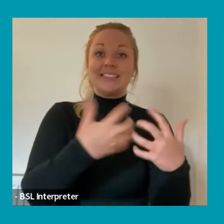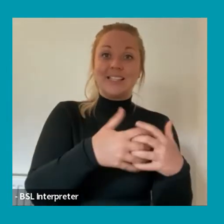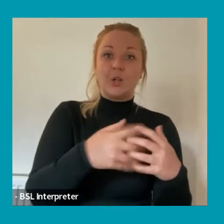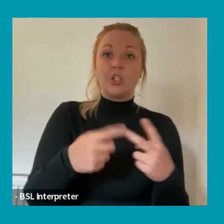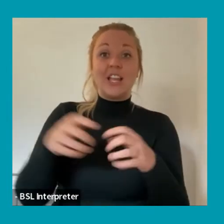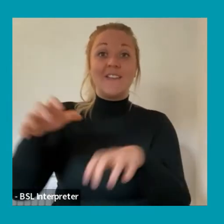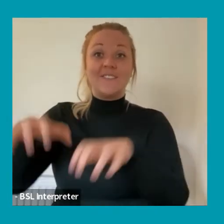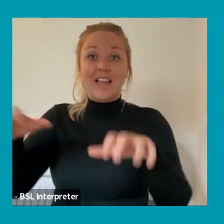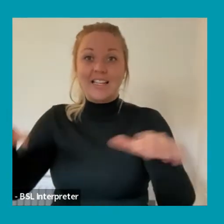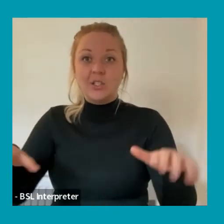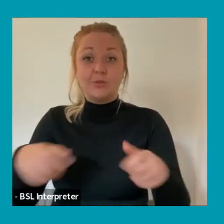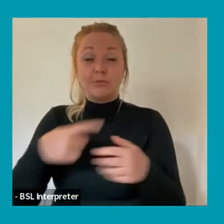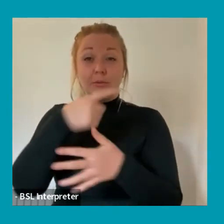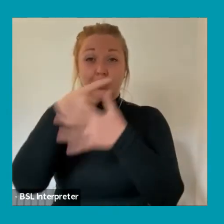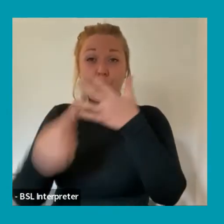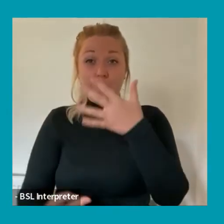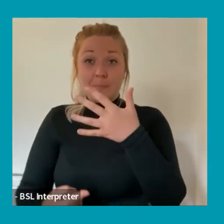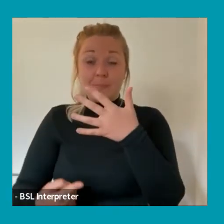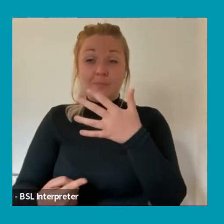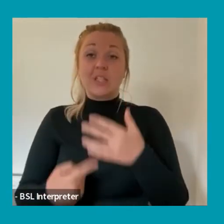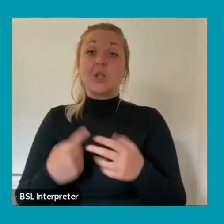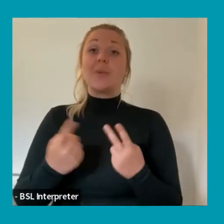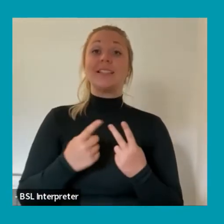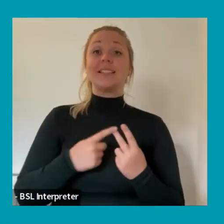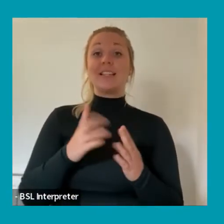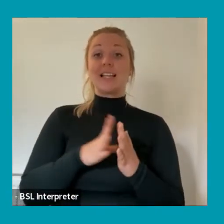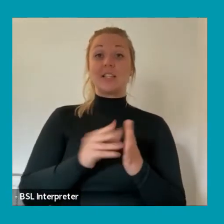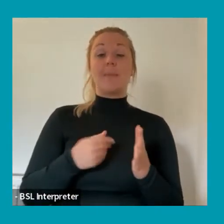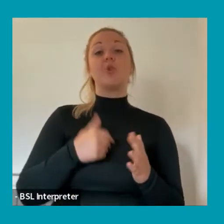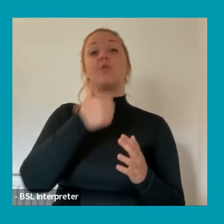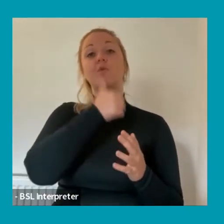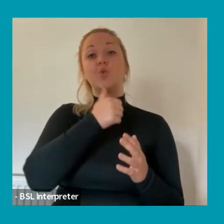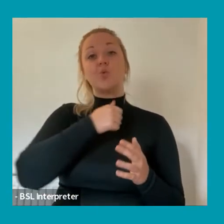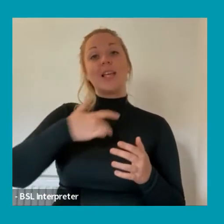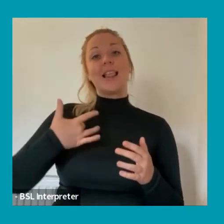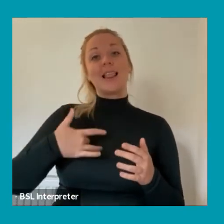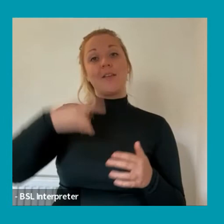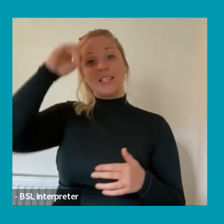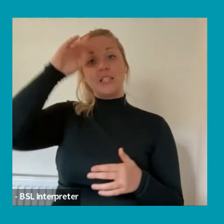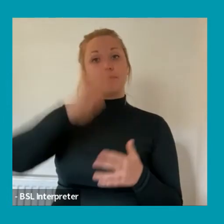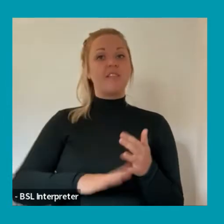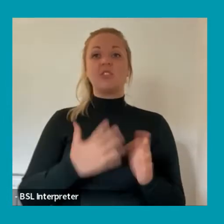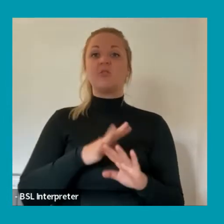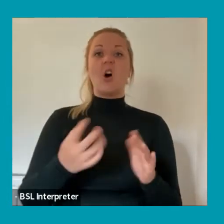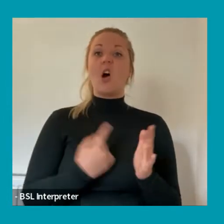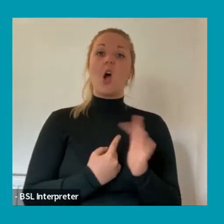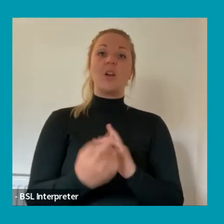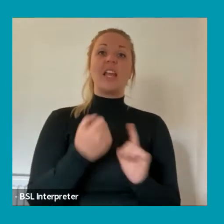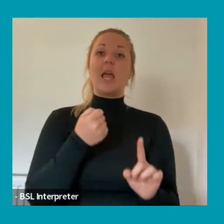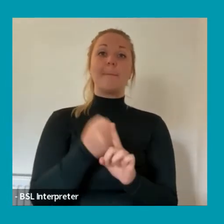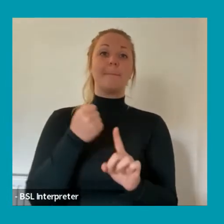So again, it is another example of using lived experience. It doesn't just have one or two benefits for an organisation.